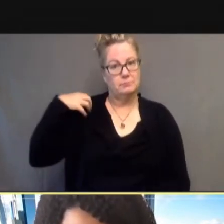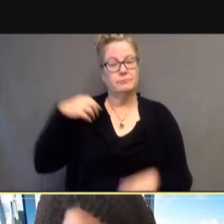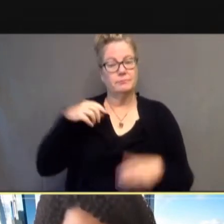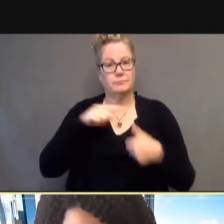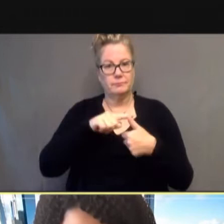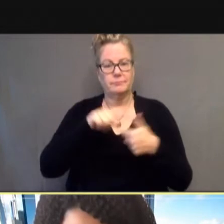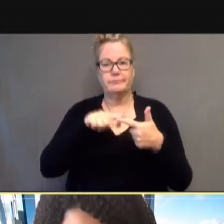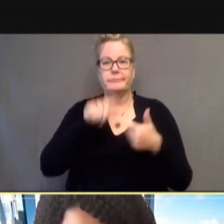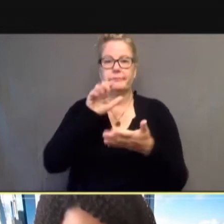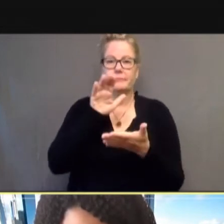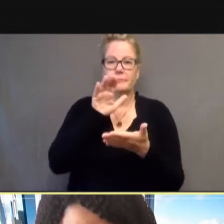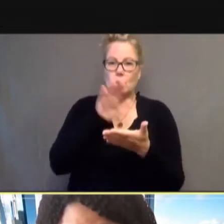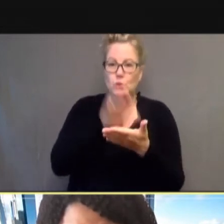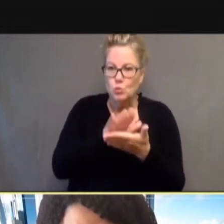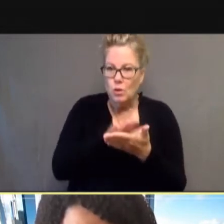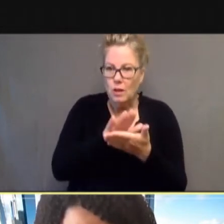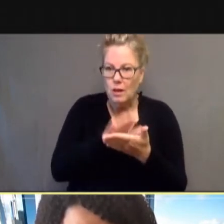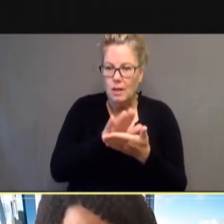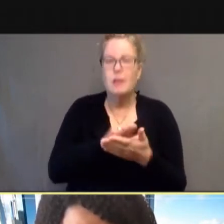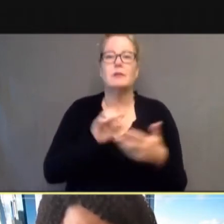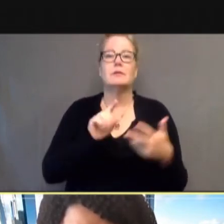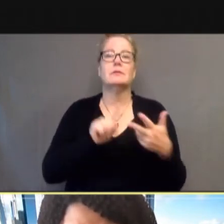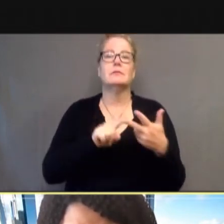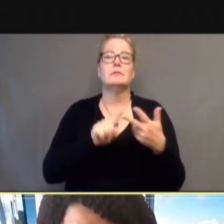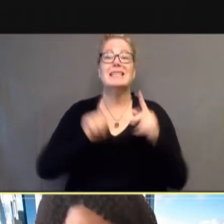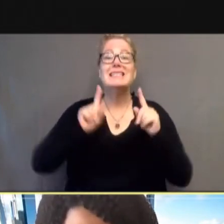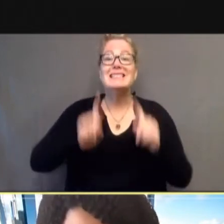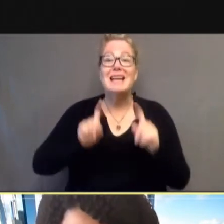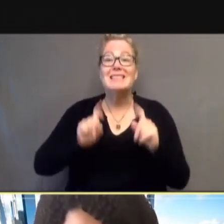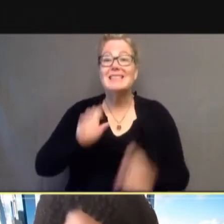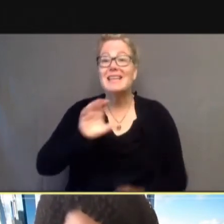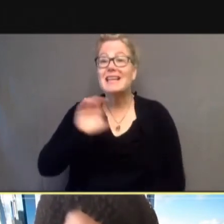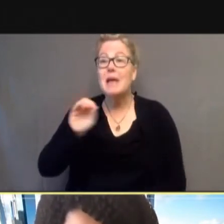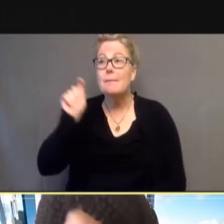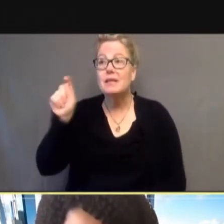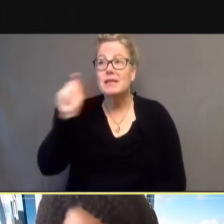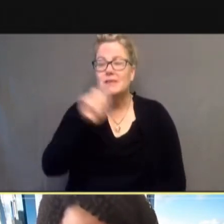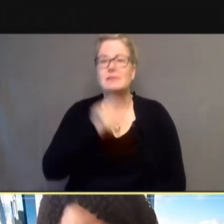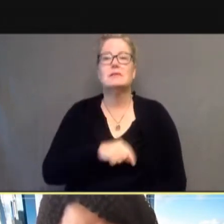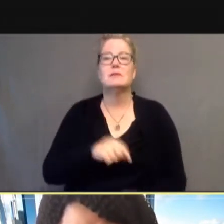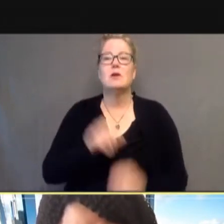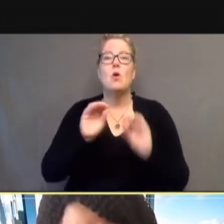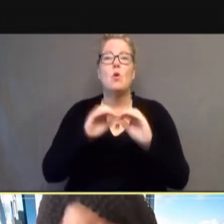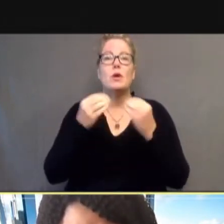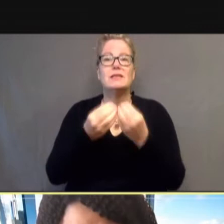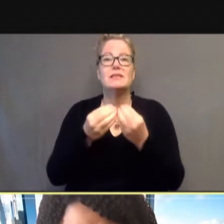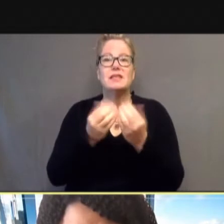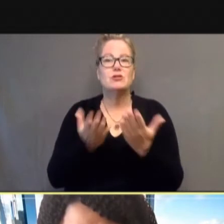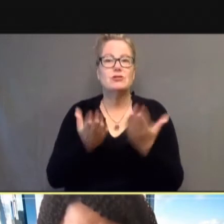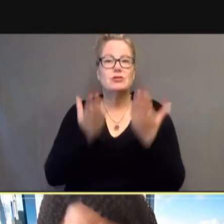to the disability laws. Testing companies, licensing organizations, restaurants, venues,